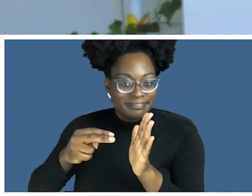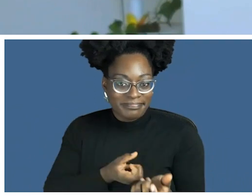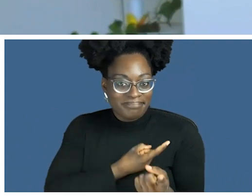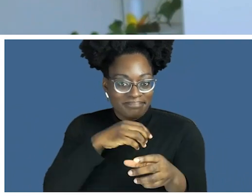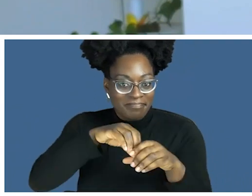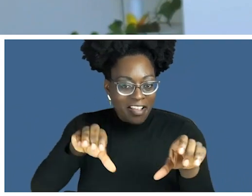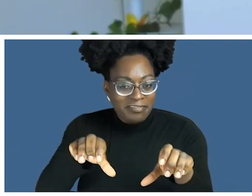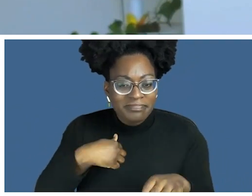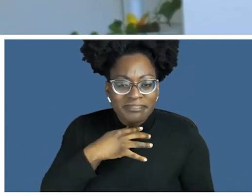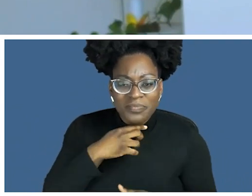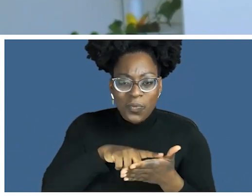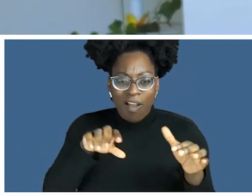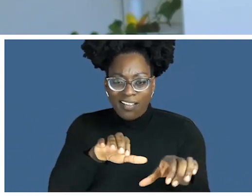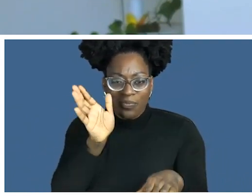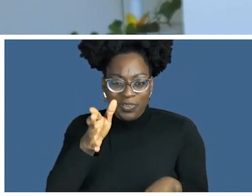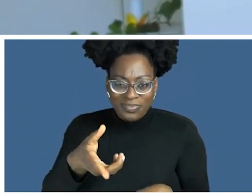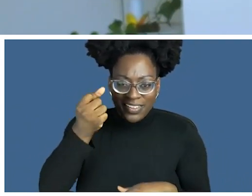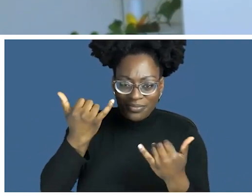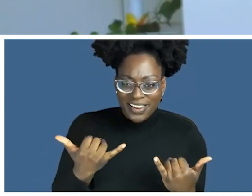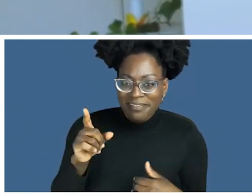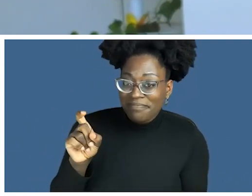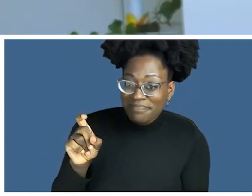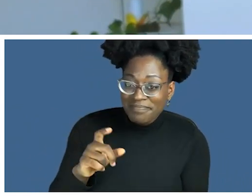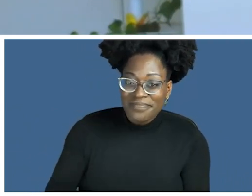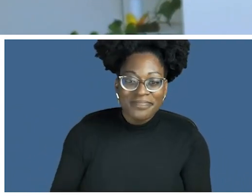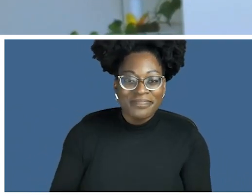Allyship is empathy in action. So what action will you take today?